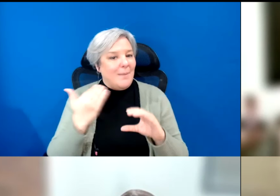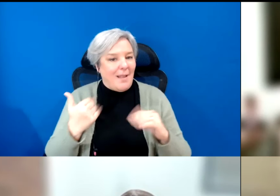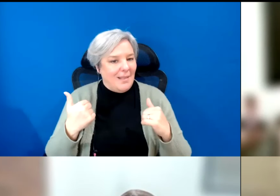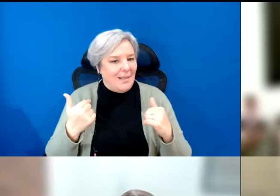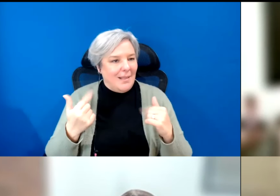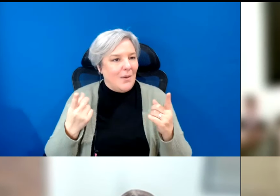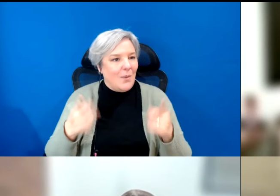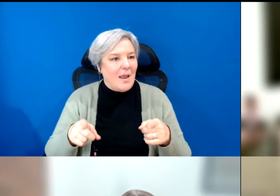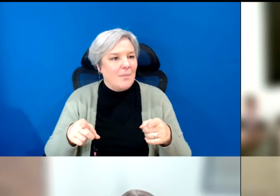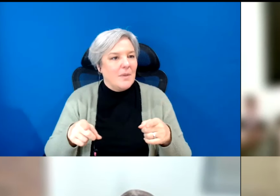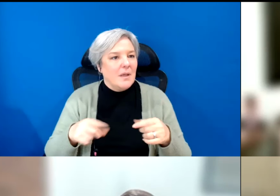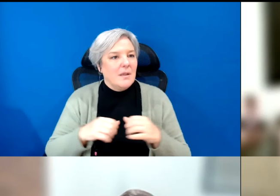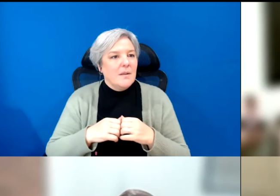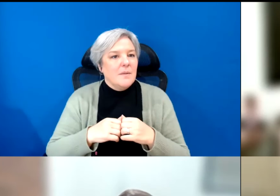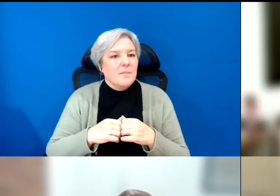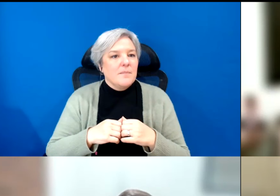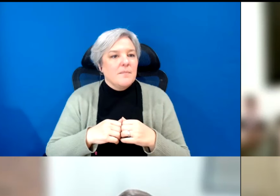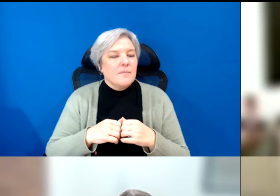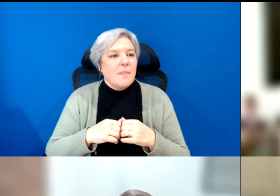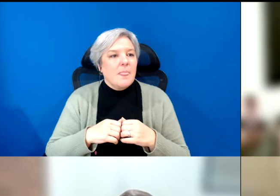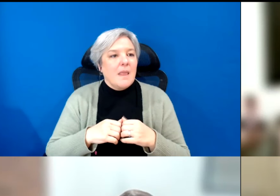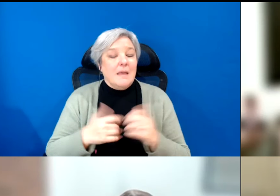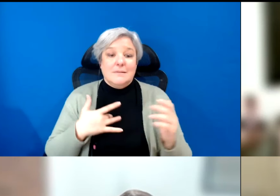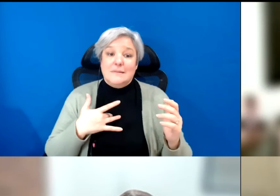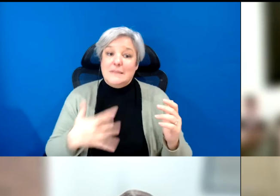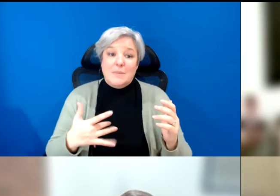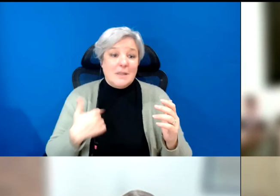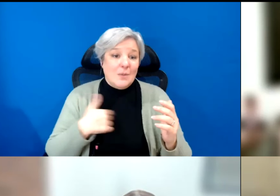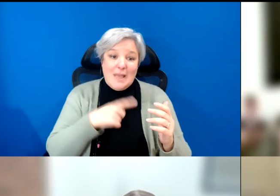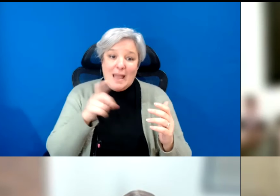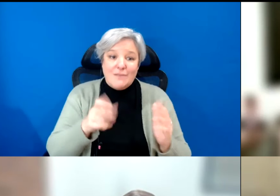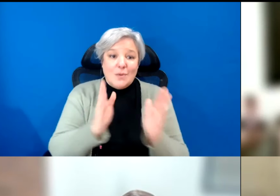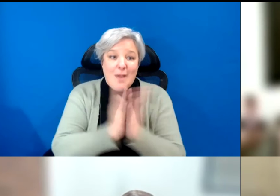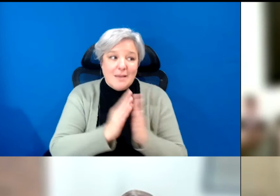Can you chime in on that one? I mean, usually it's just we would ask for the student to email it.